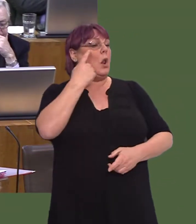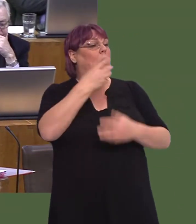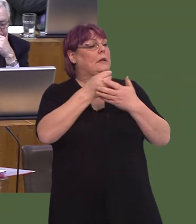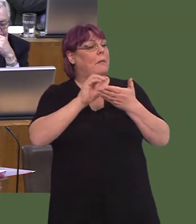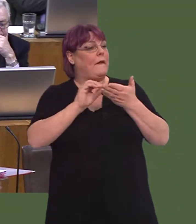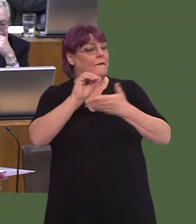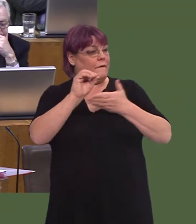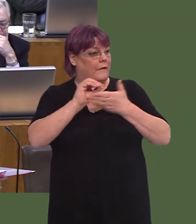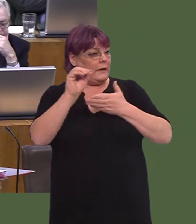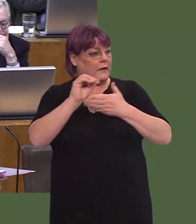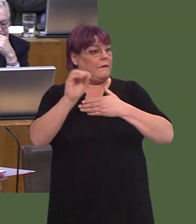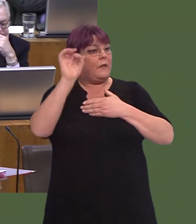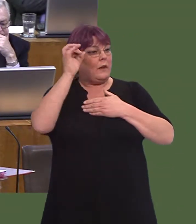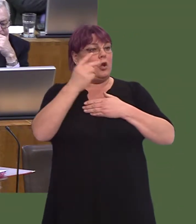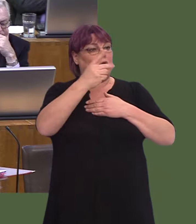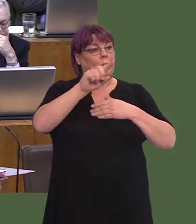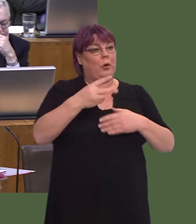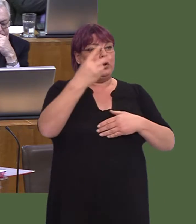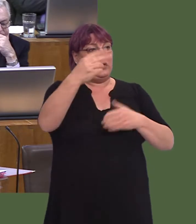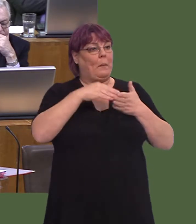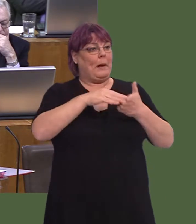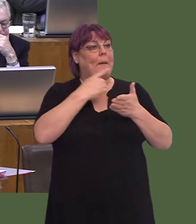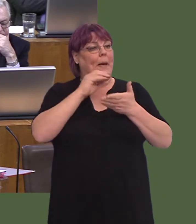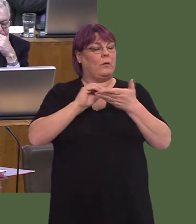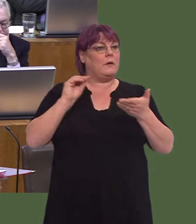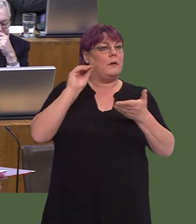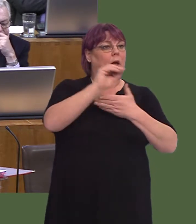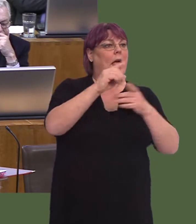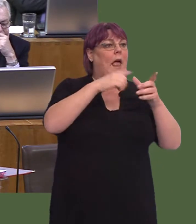elected councillors: £2.2 million recently awarded to Abertawe Bro Morgannwg University